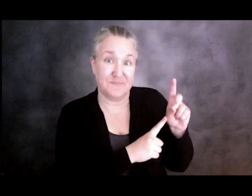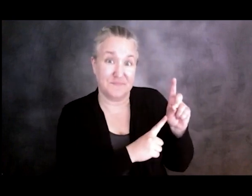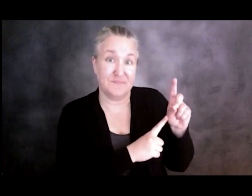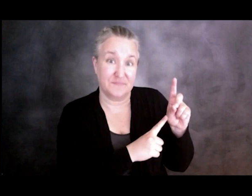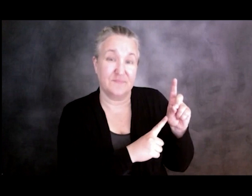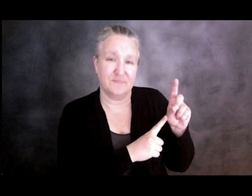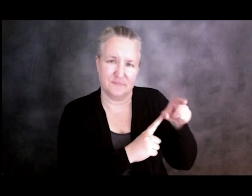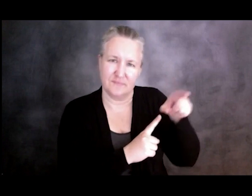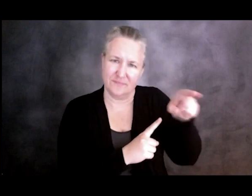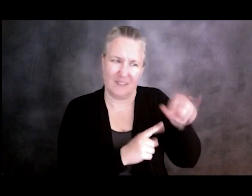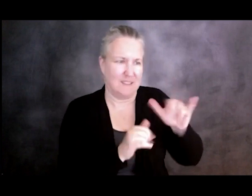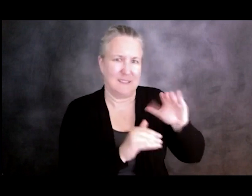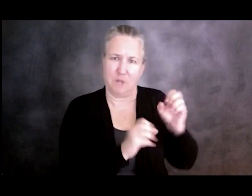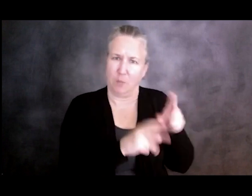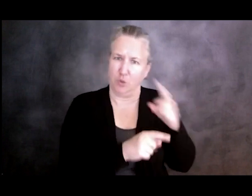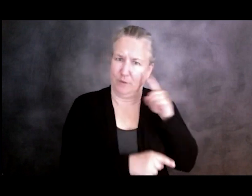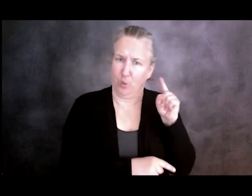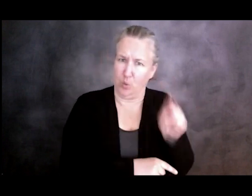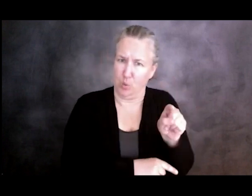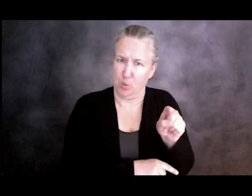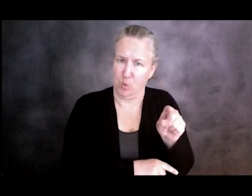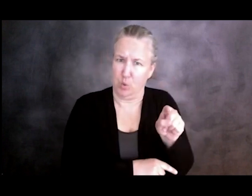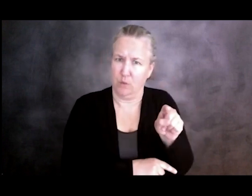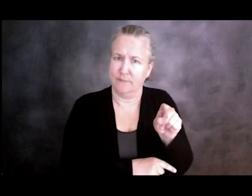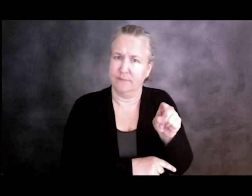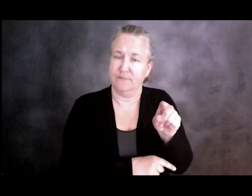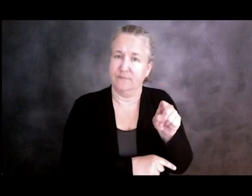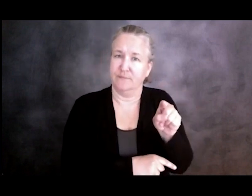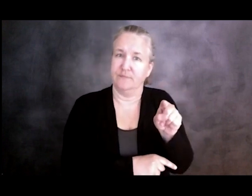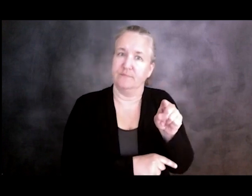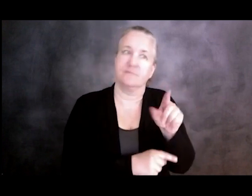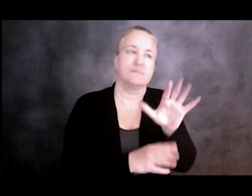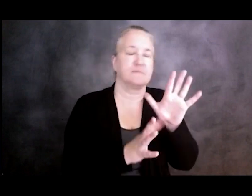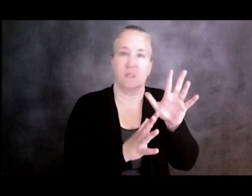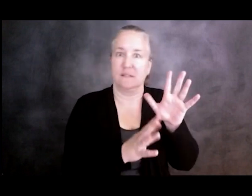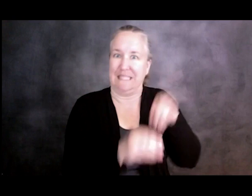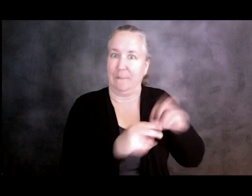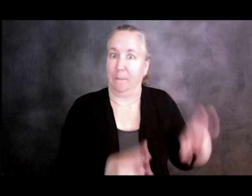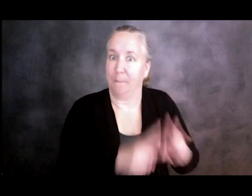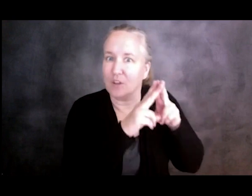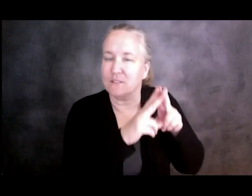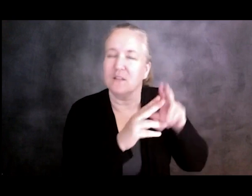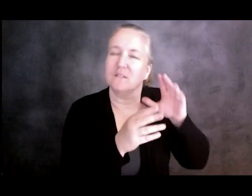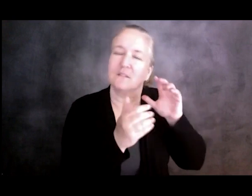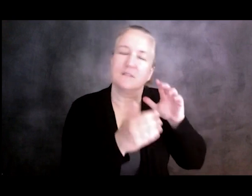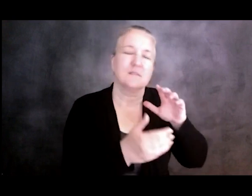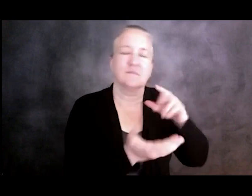to be an opportunity for you to engage with Marxism, French Marxism, post-structuralism from the group,